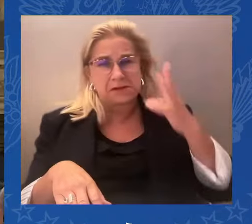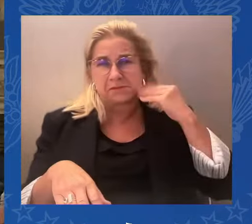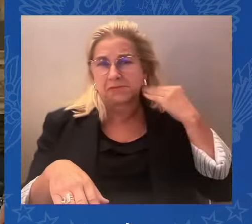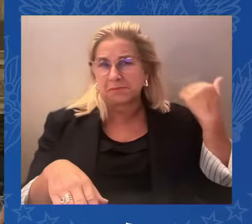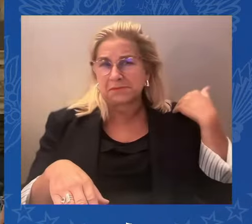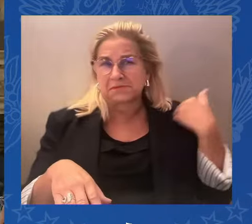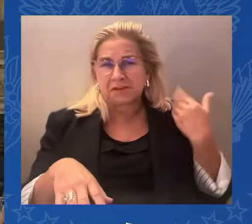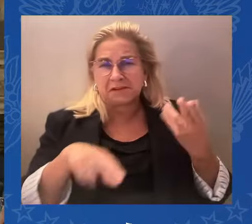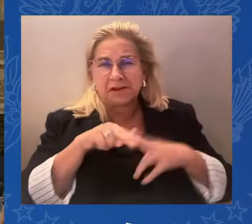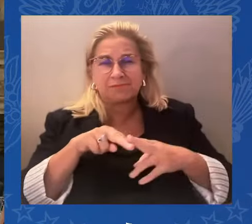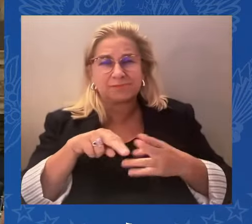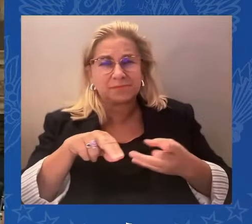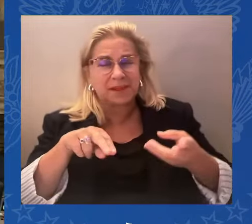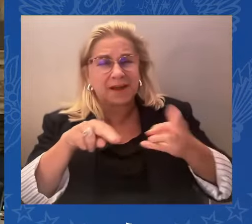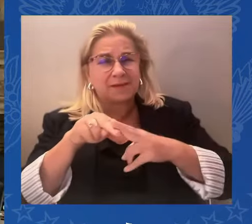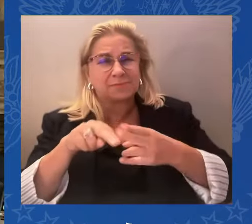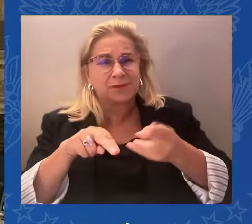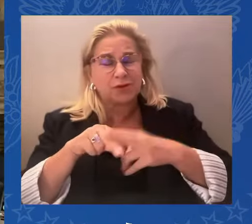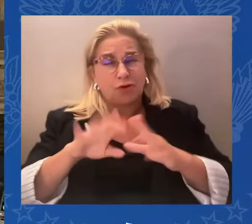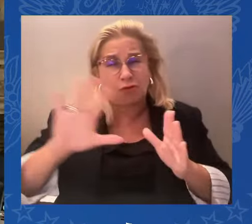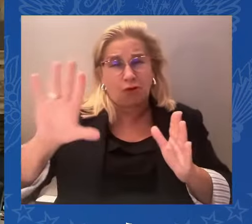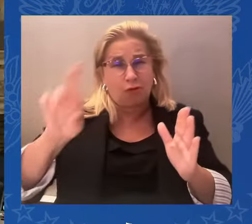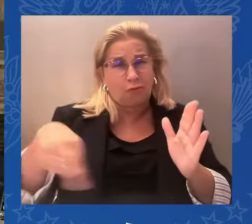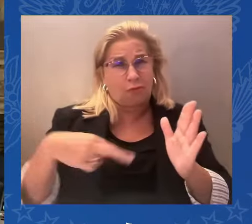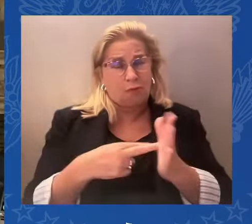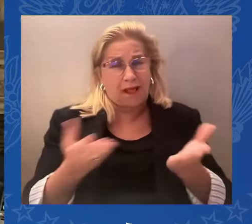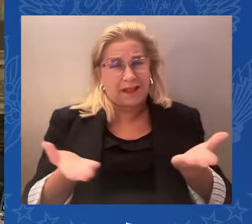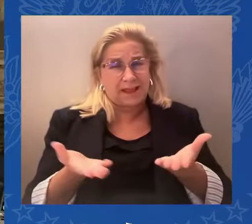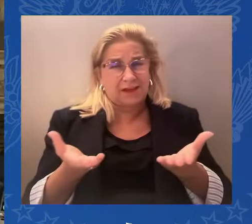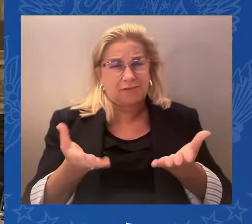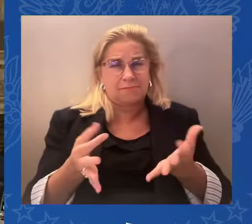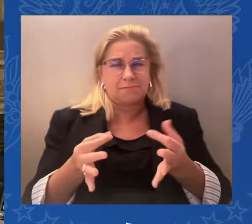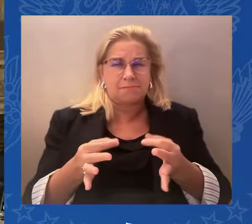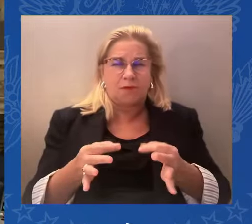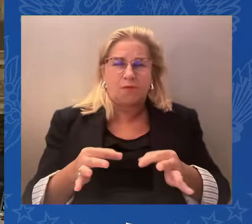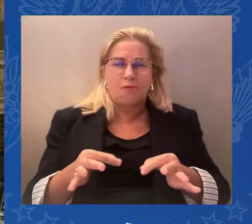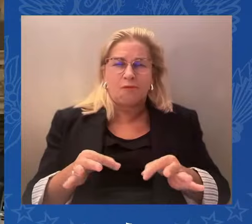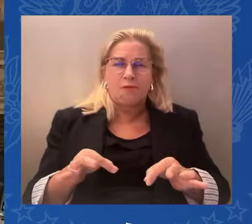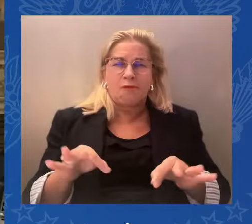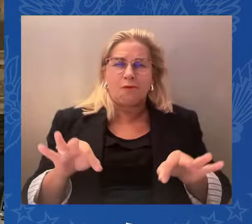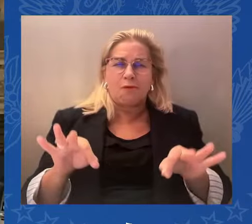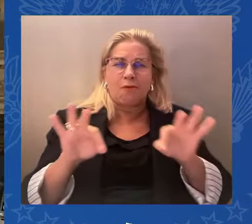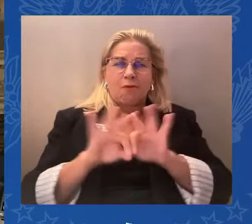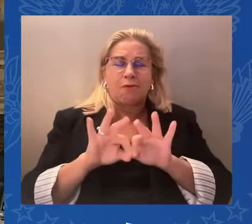I express my heartfelt gratitude to you for your firm commitment,